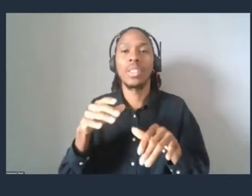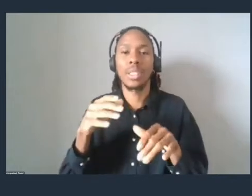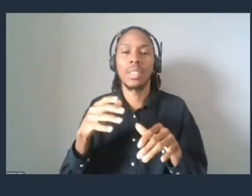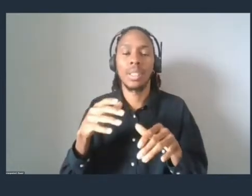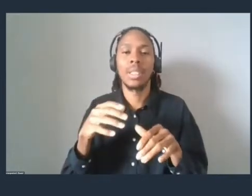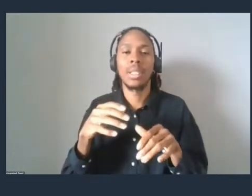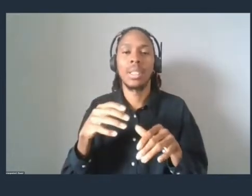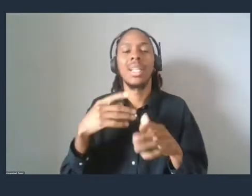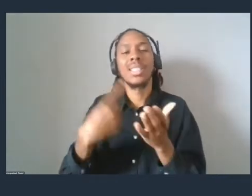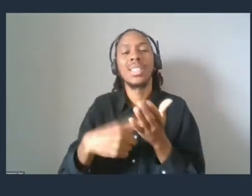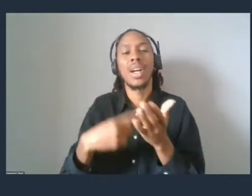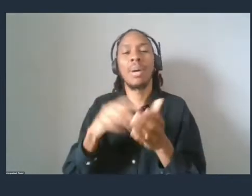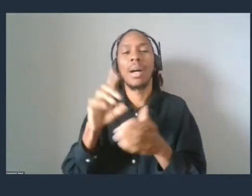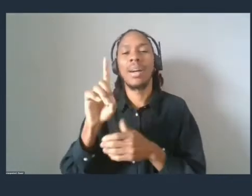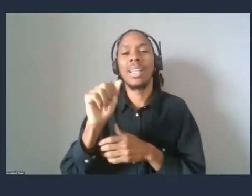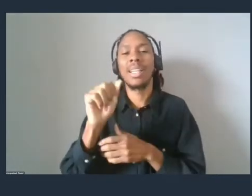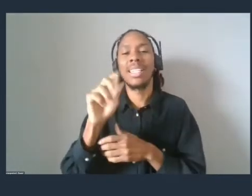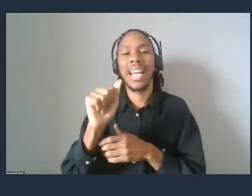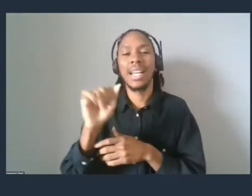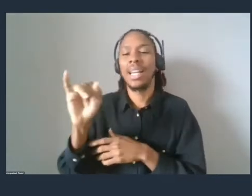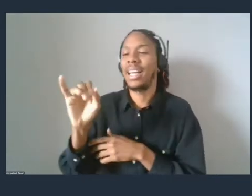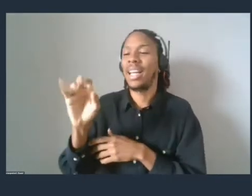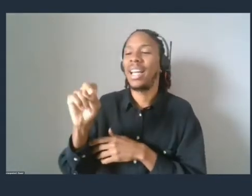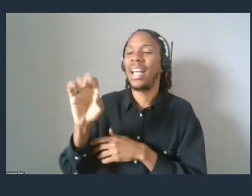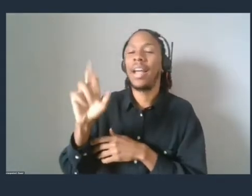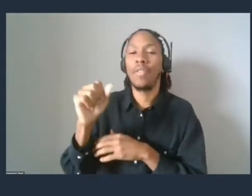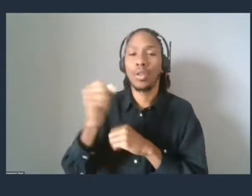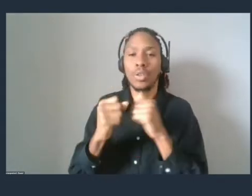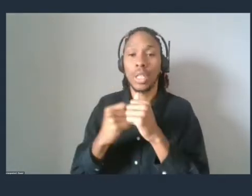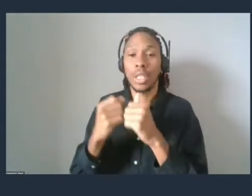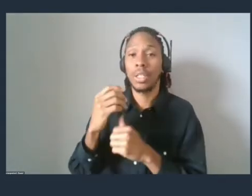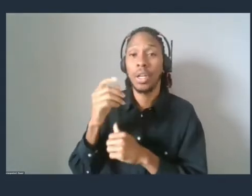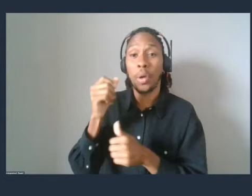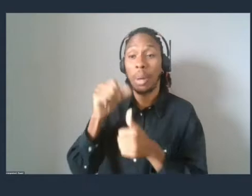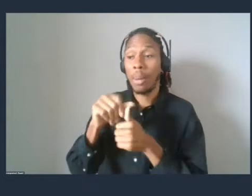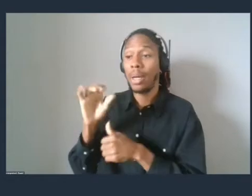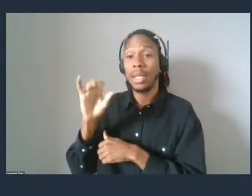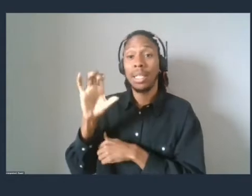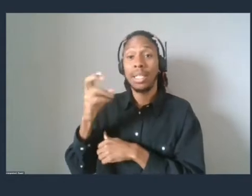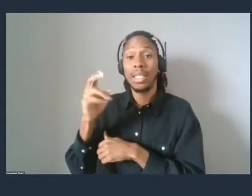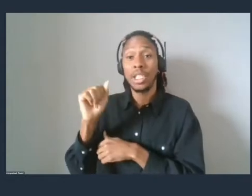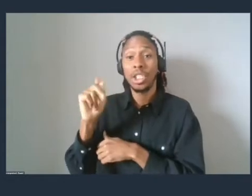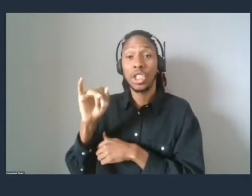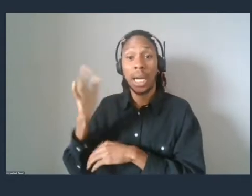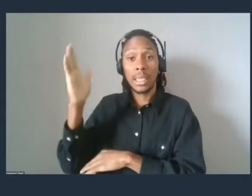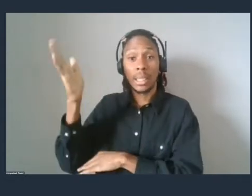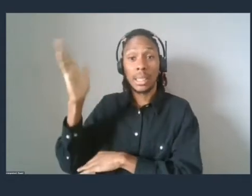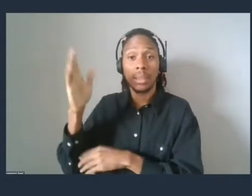'cause you watched Shakhi's talk a little while ago about managing security at scale,